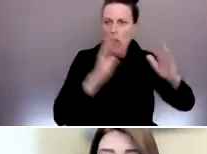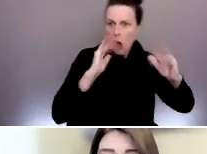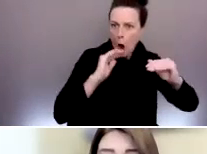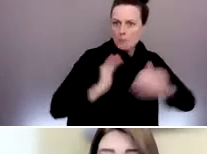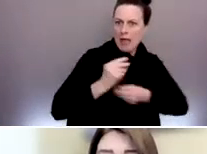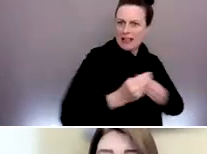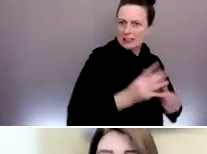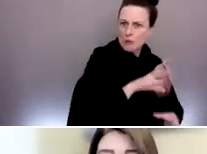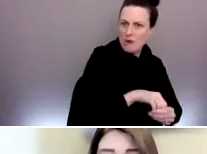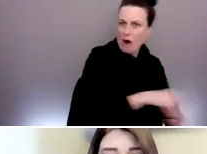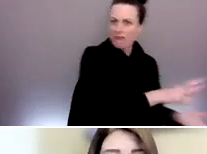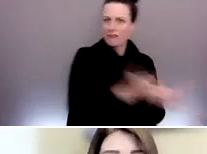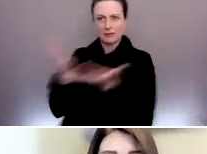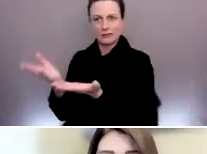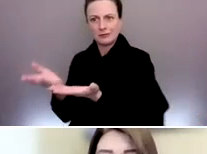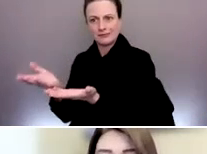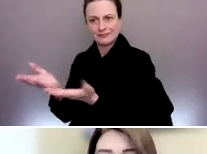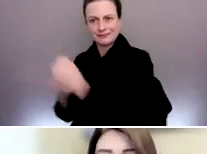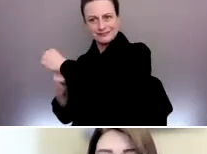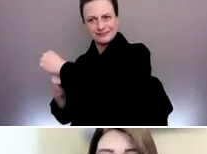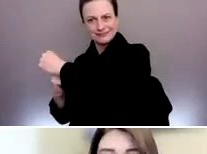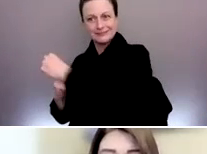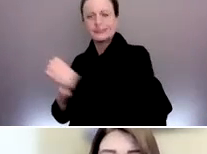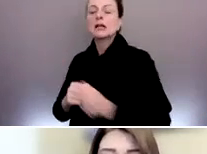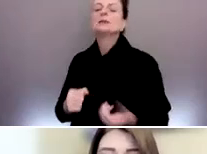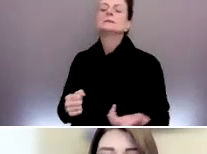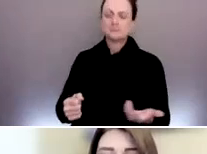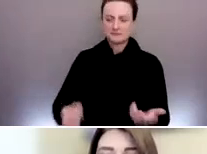With respect to time, I wanted to share a few items with you. Roughly 8 months ago,